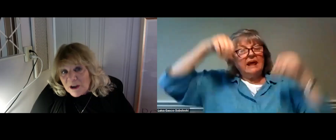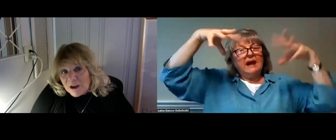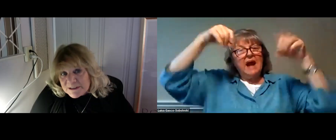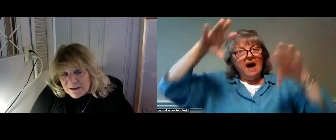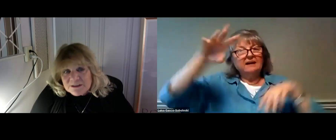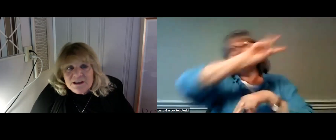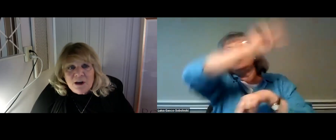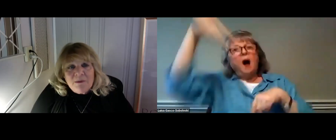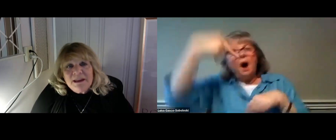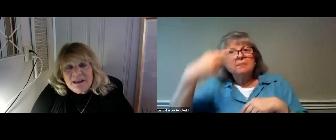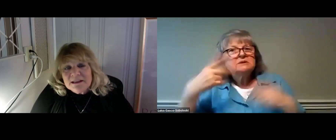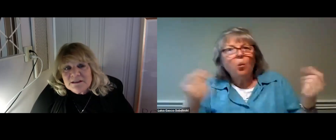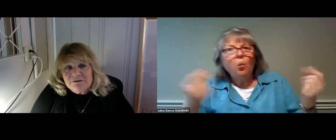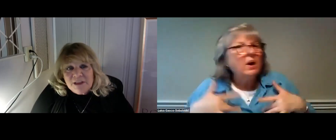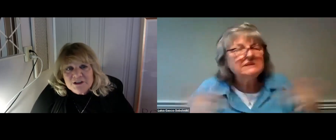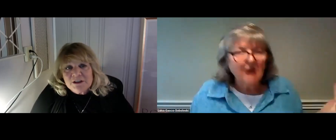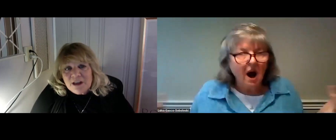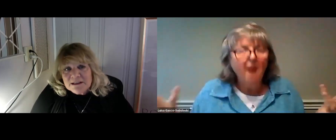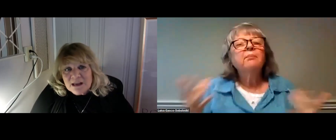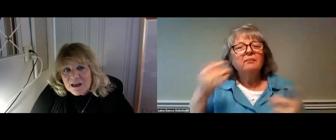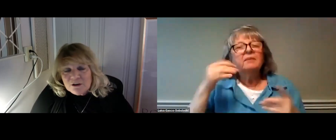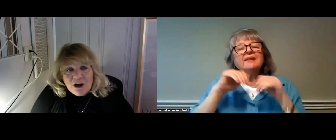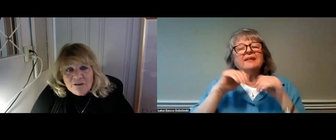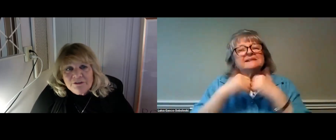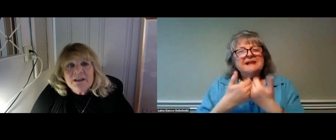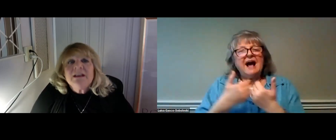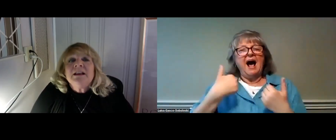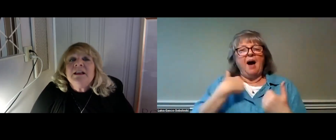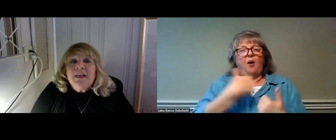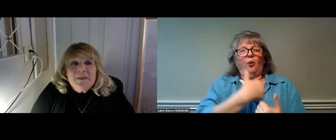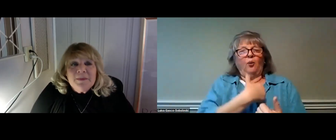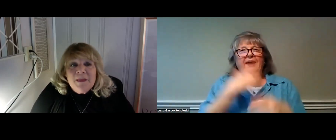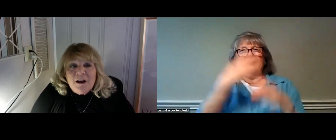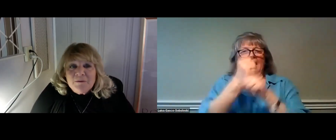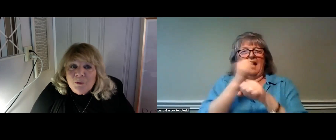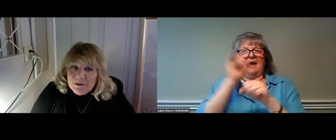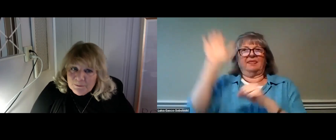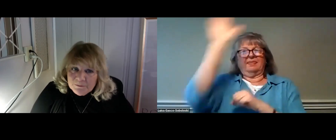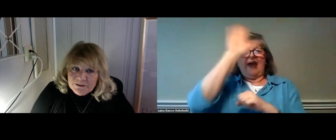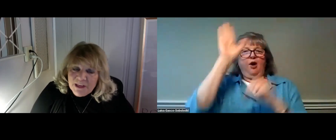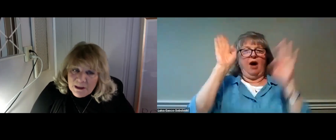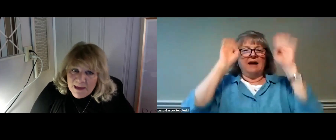stairs to tell my kids, I flash the lights on and off. We develop mechanisms